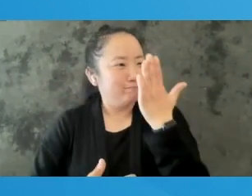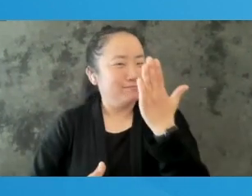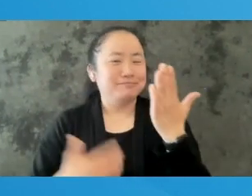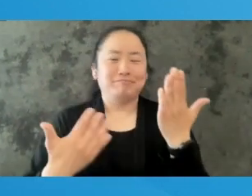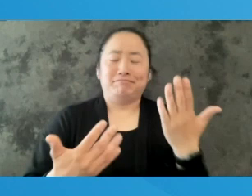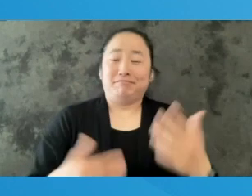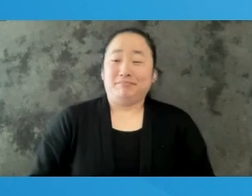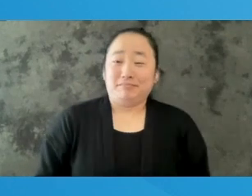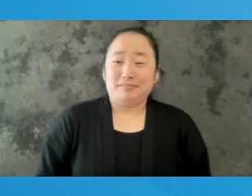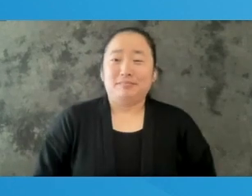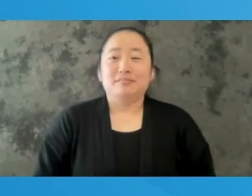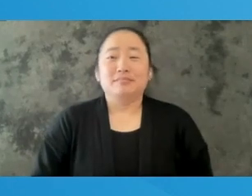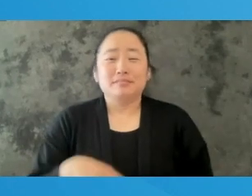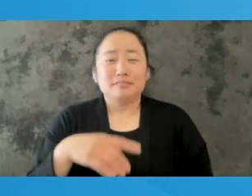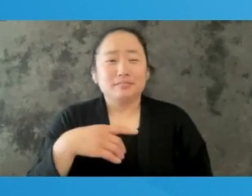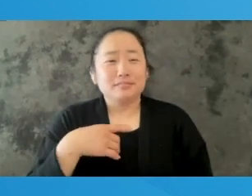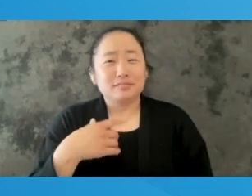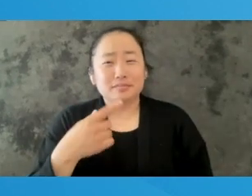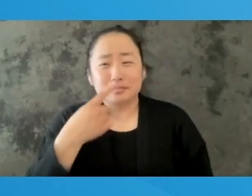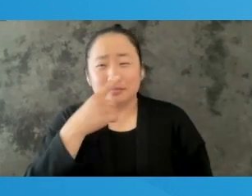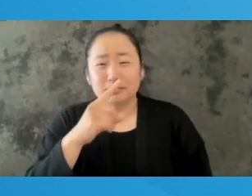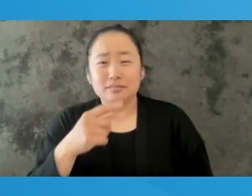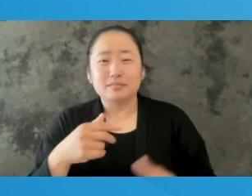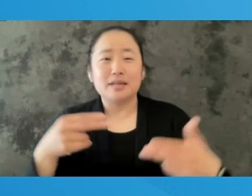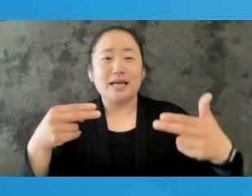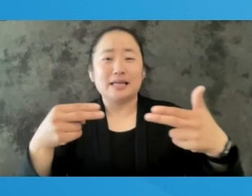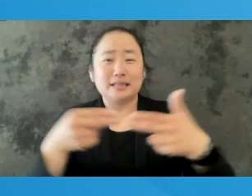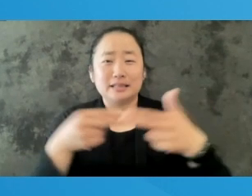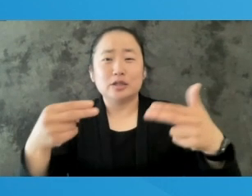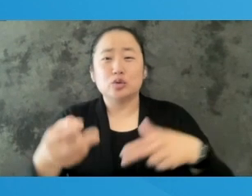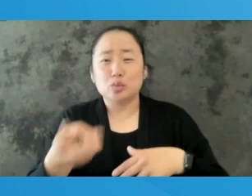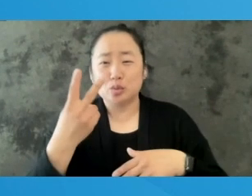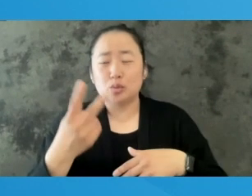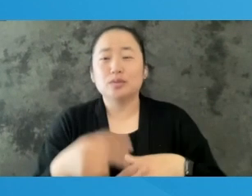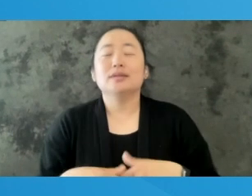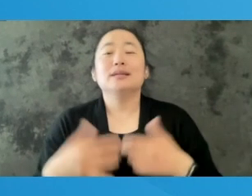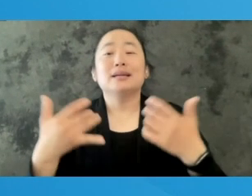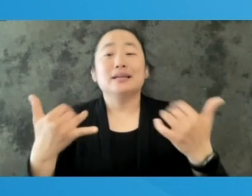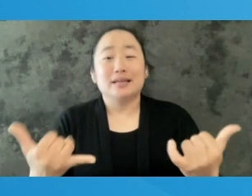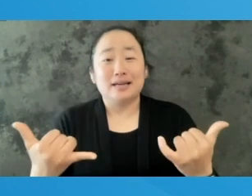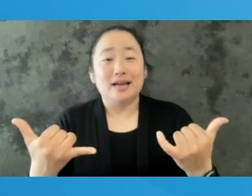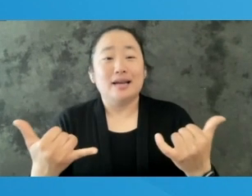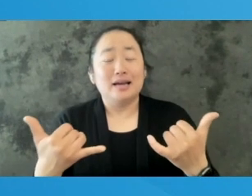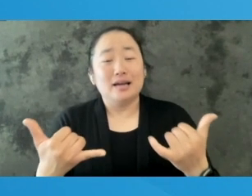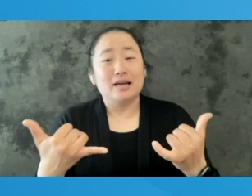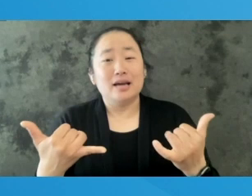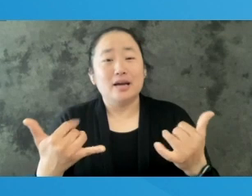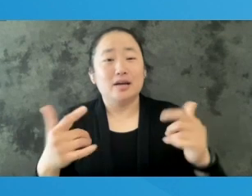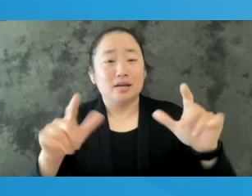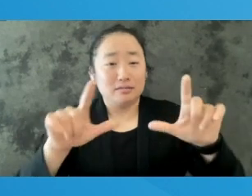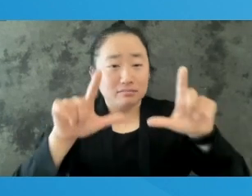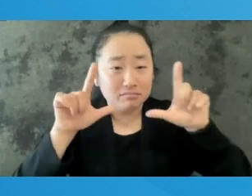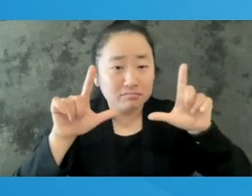And if I could have you advance two slides, we're now going to zoom out now.